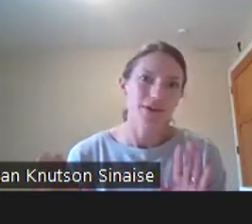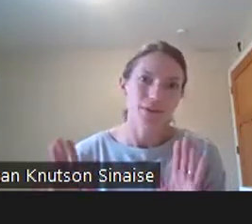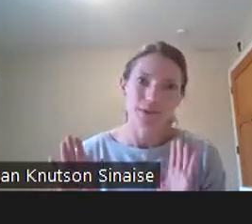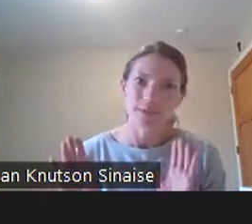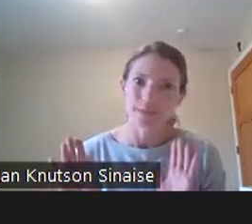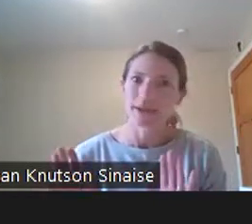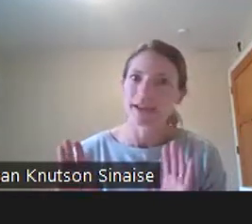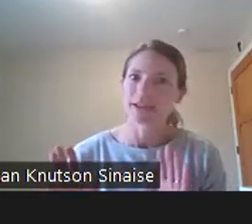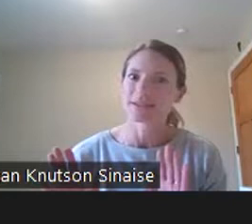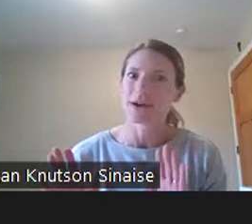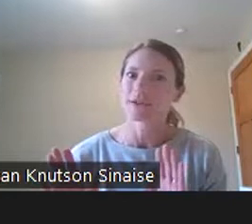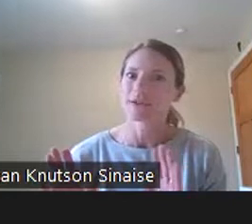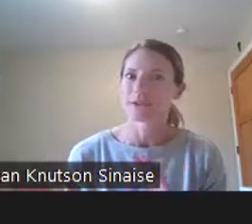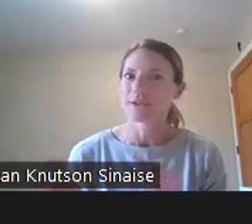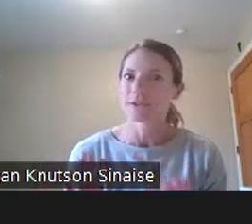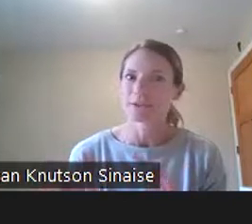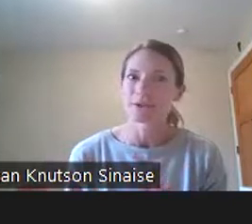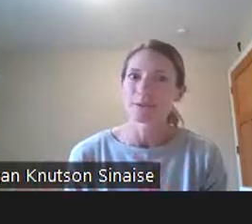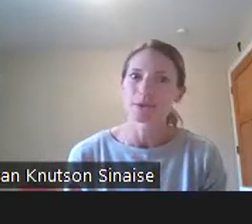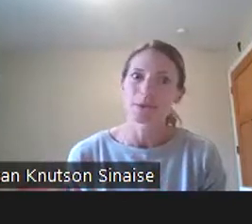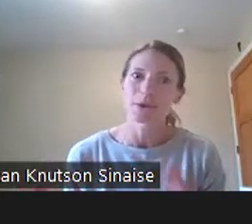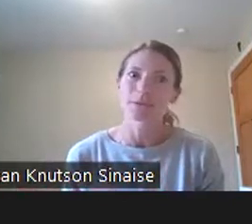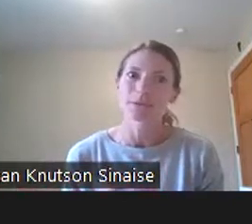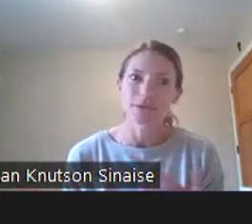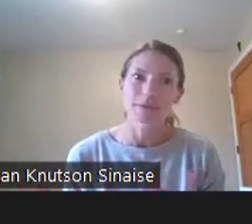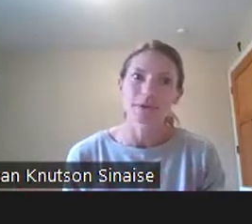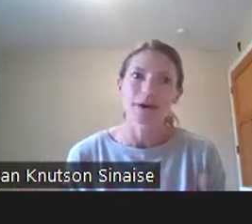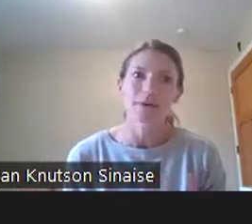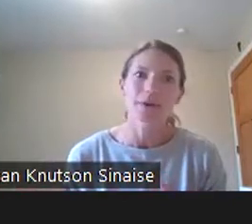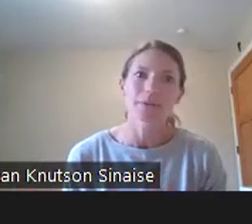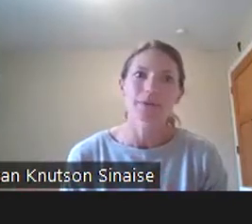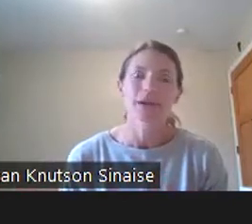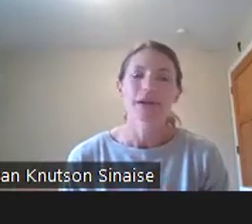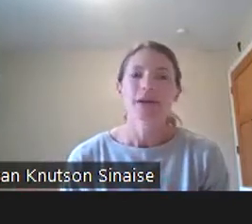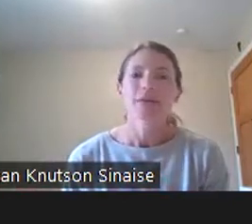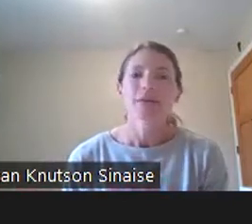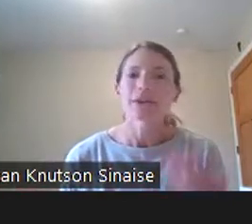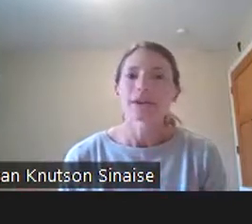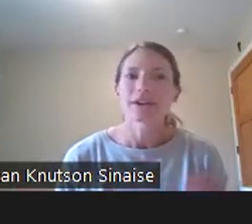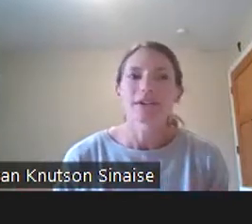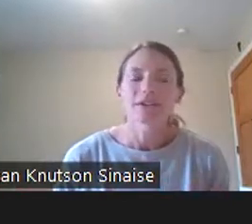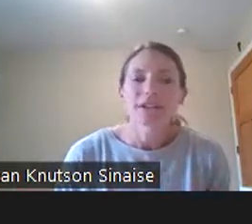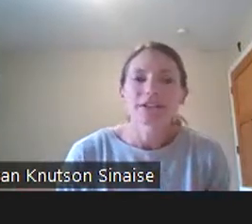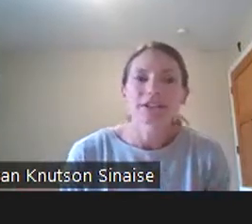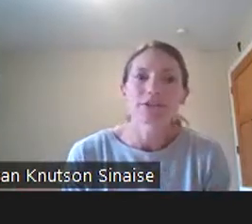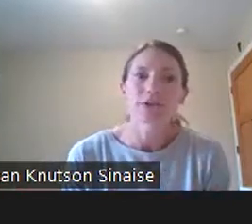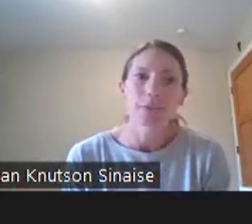so we're a bit hands-off for the first year postpartum to compare outcomes. With our intervention group,